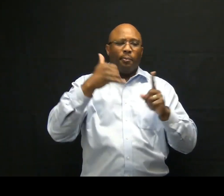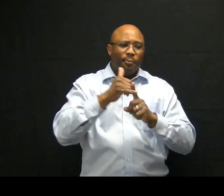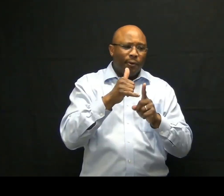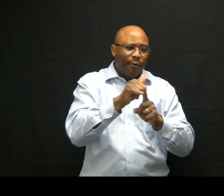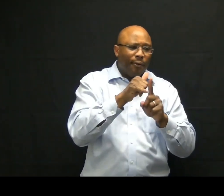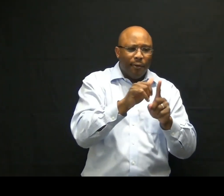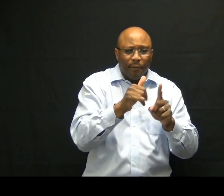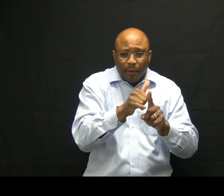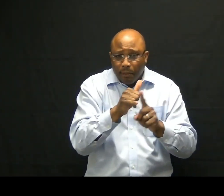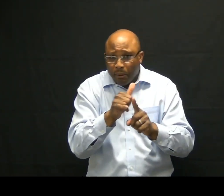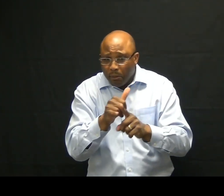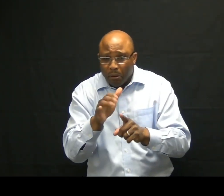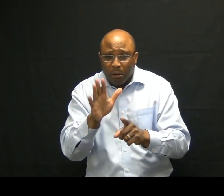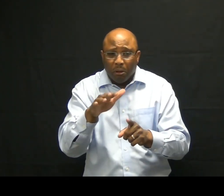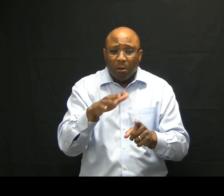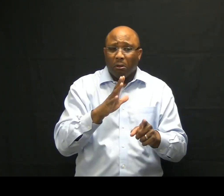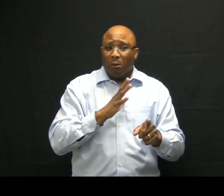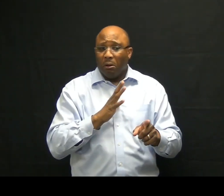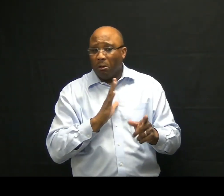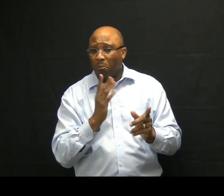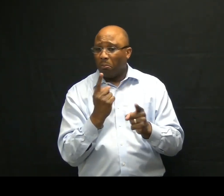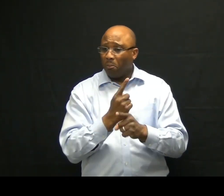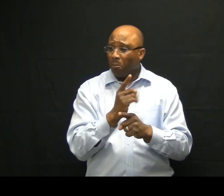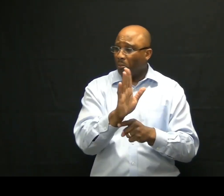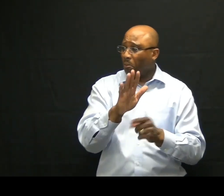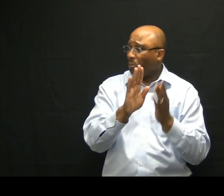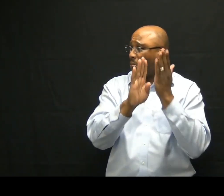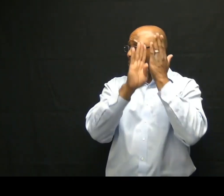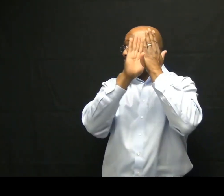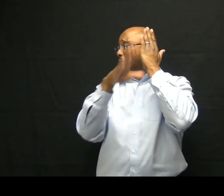to change the social norms